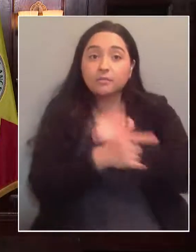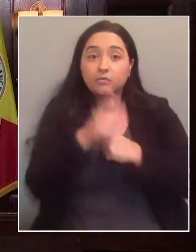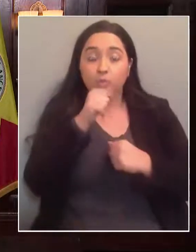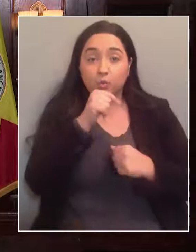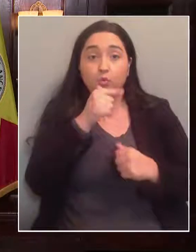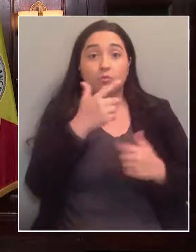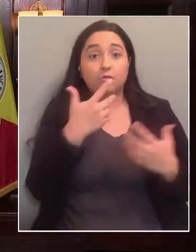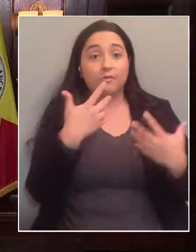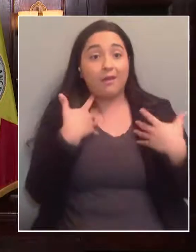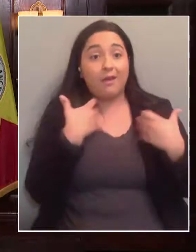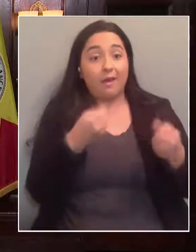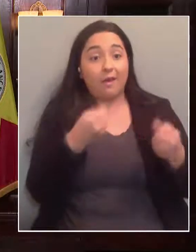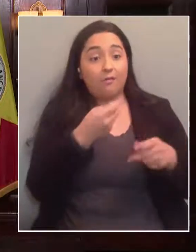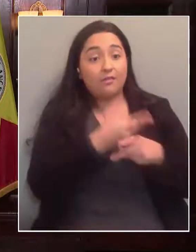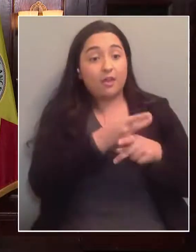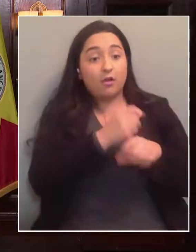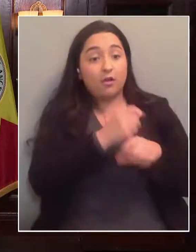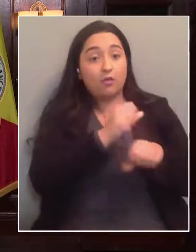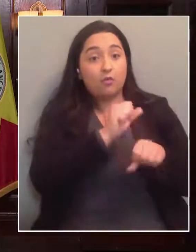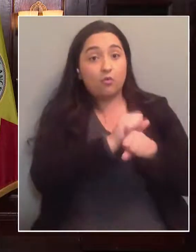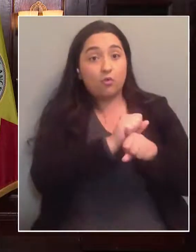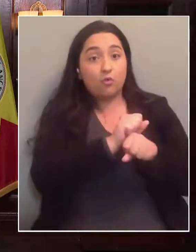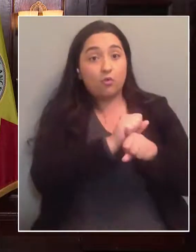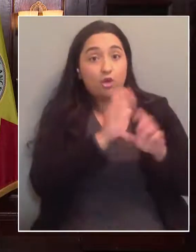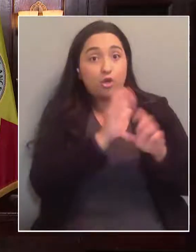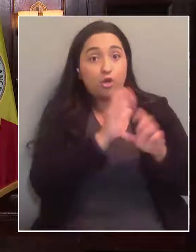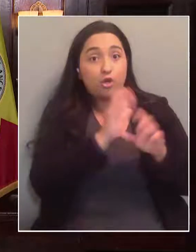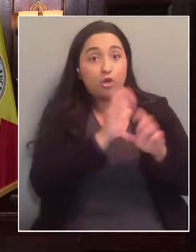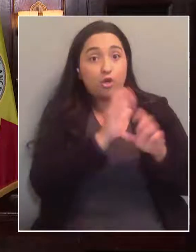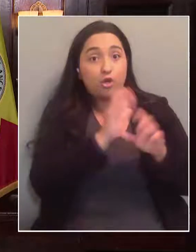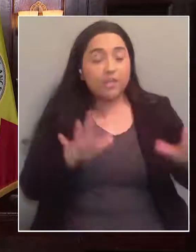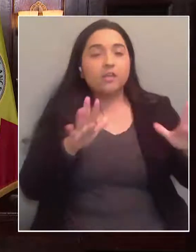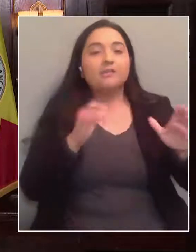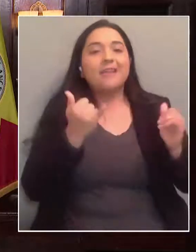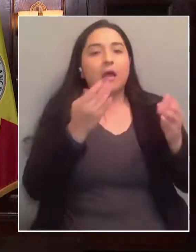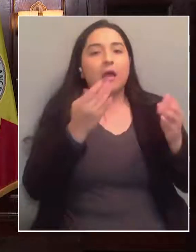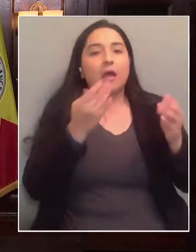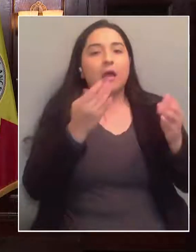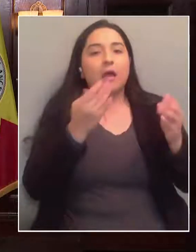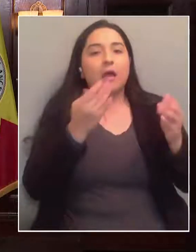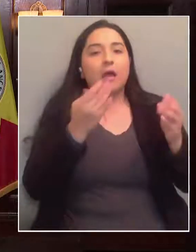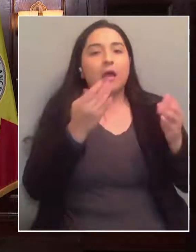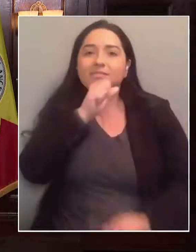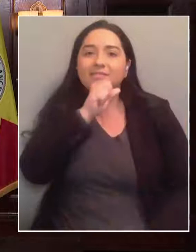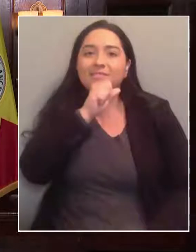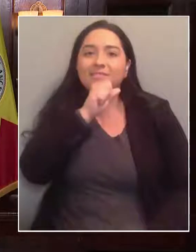CAN MOVE TO MORE SENIORS GETTING THIS. BUT THAT DOES NOT MEAN EVERY COUNTY WILL.